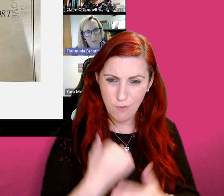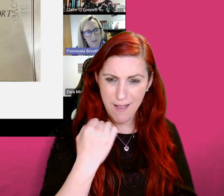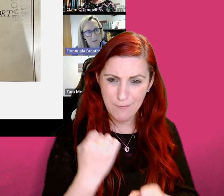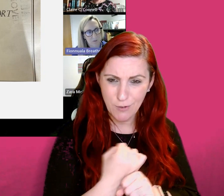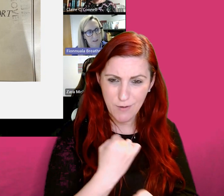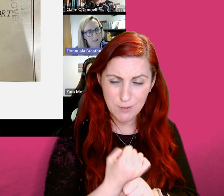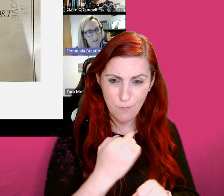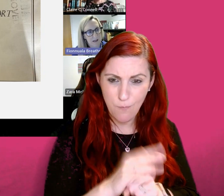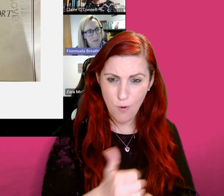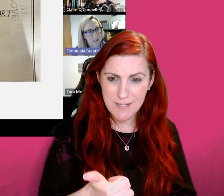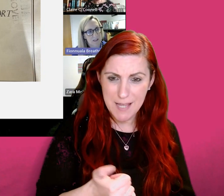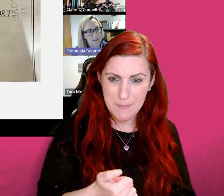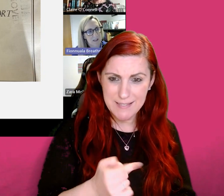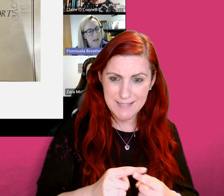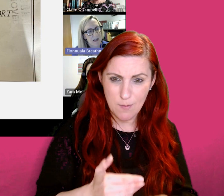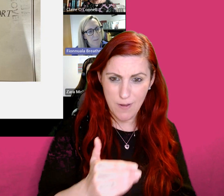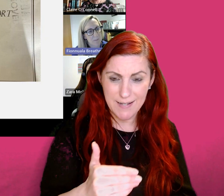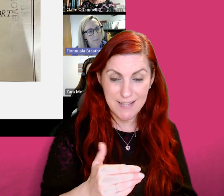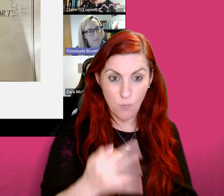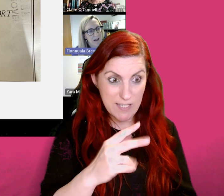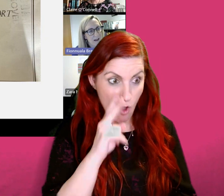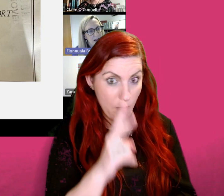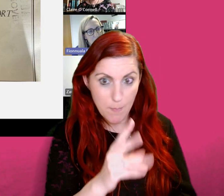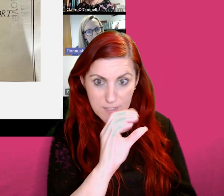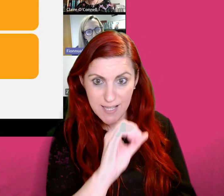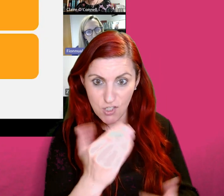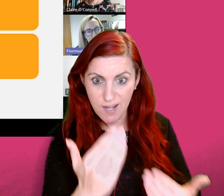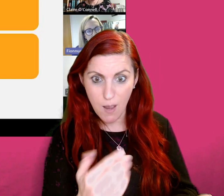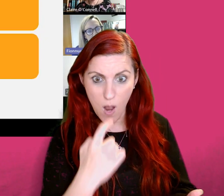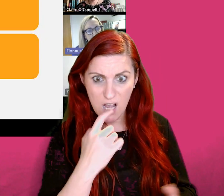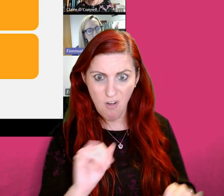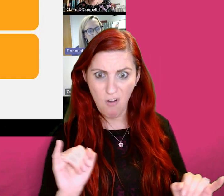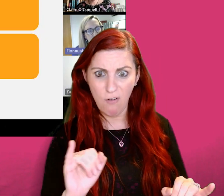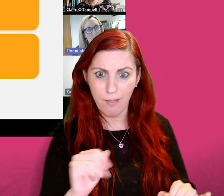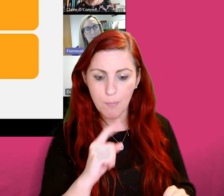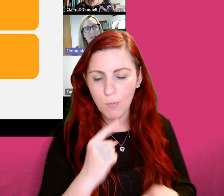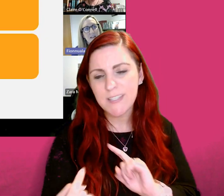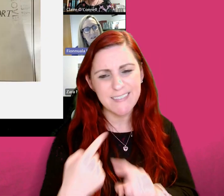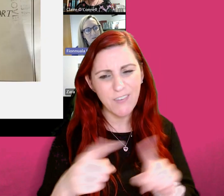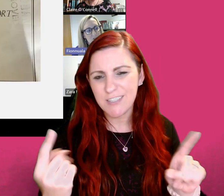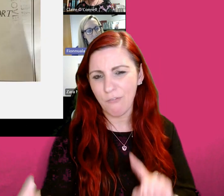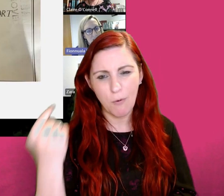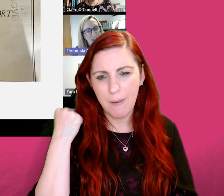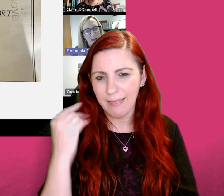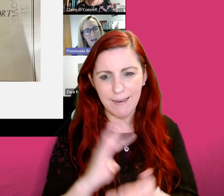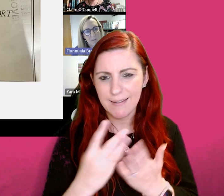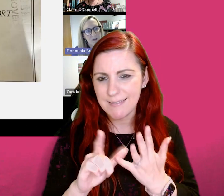diabetes and pregnancy nowadays um H however the landscape was just completely different um